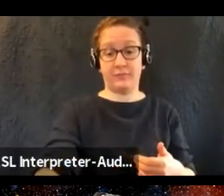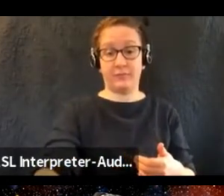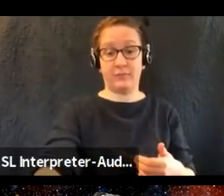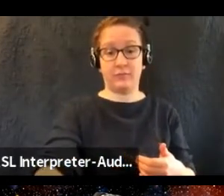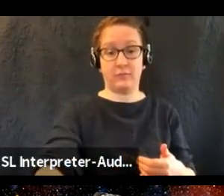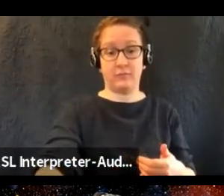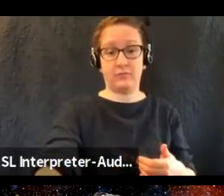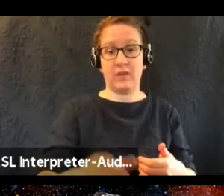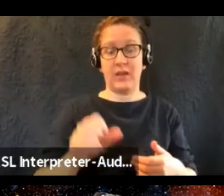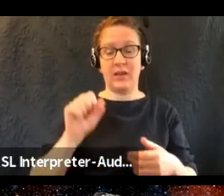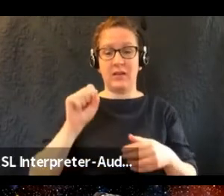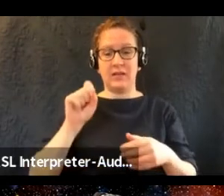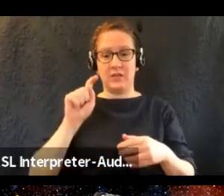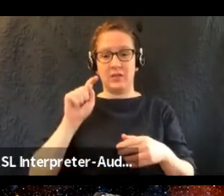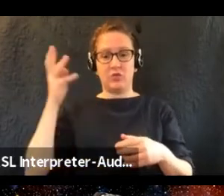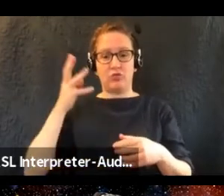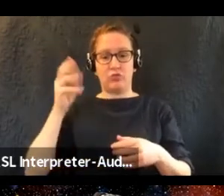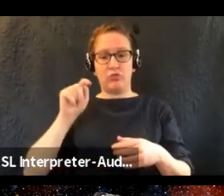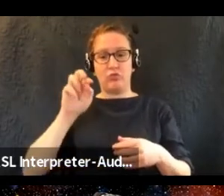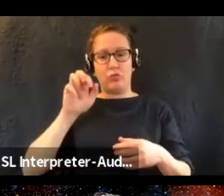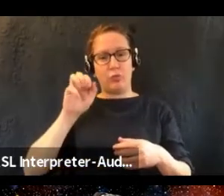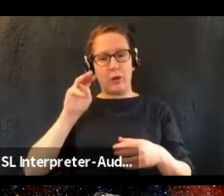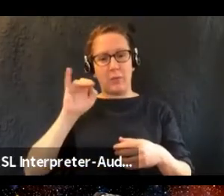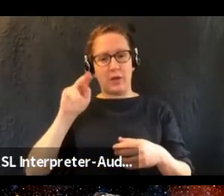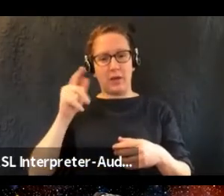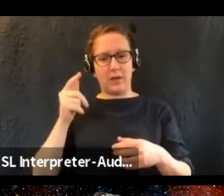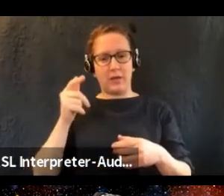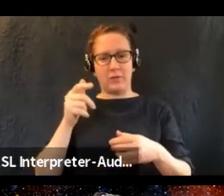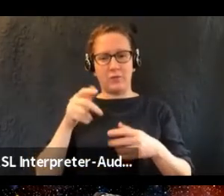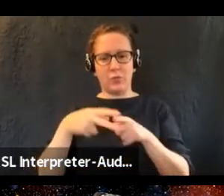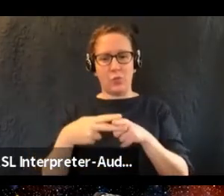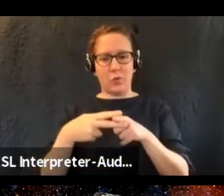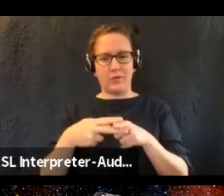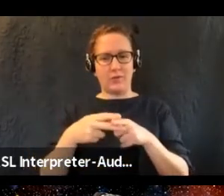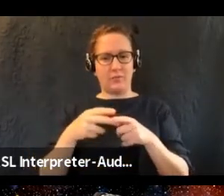What kind of activities can you do to ensure you're including your students and making